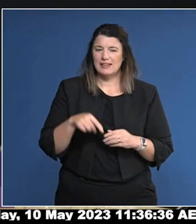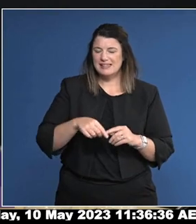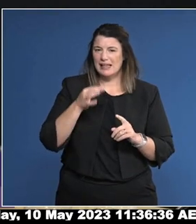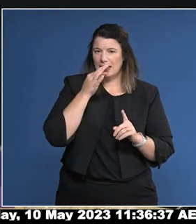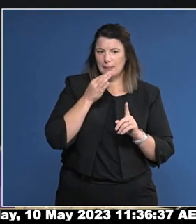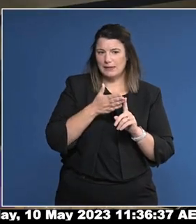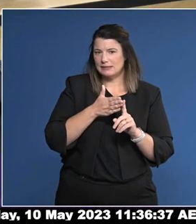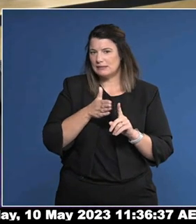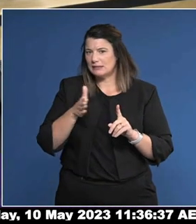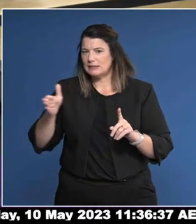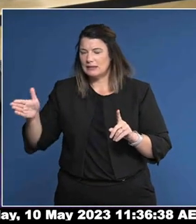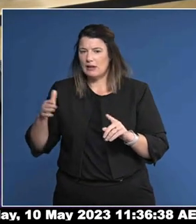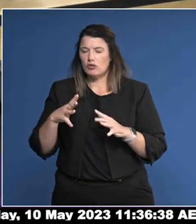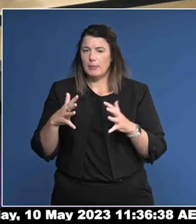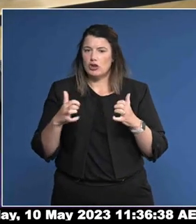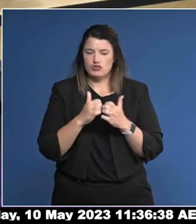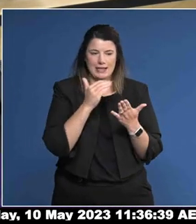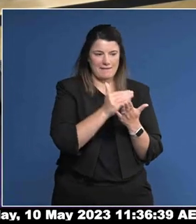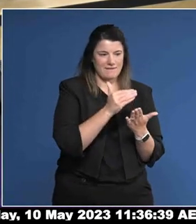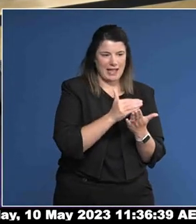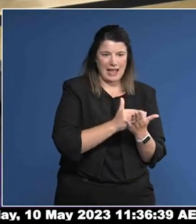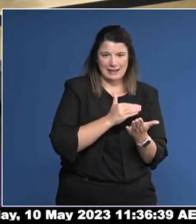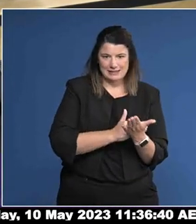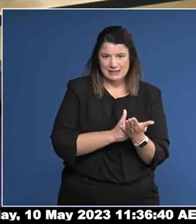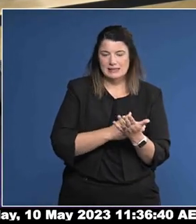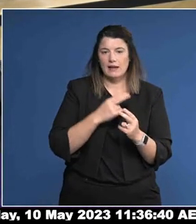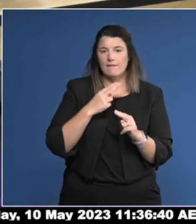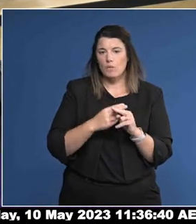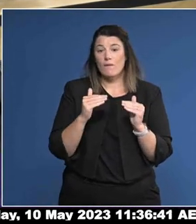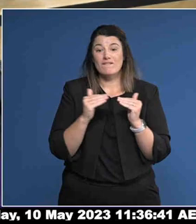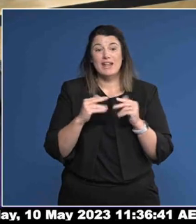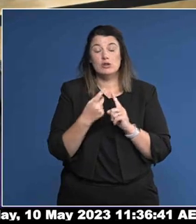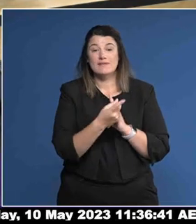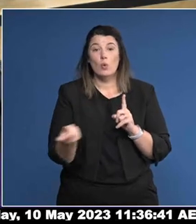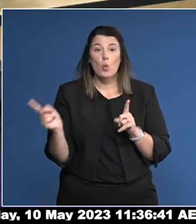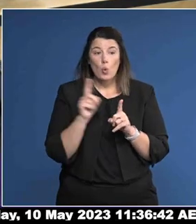facts and for procedural fairness and other reasons, we're working to keep it within the